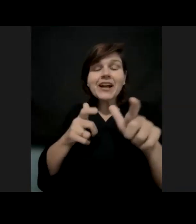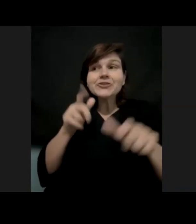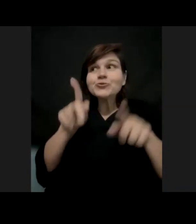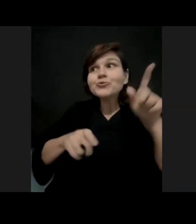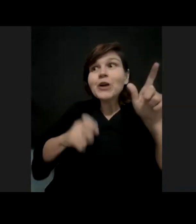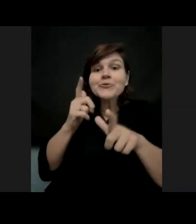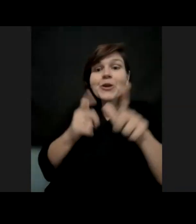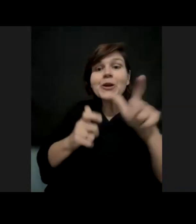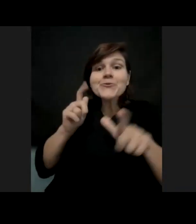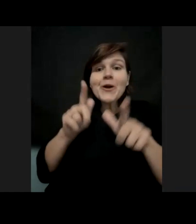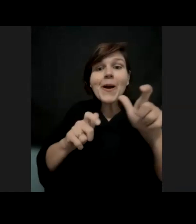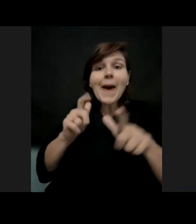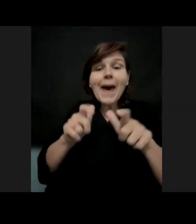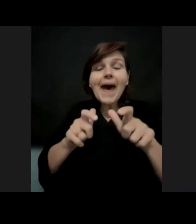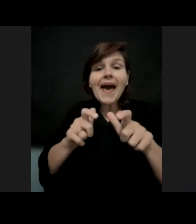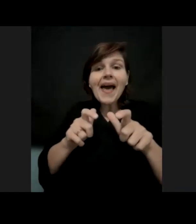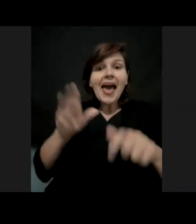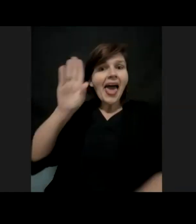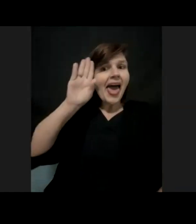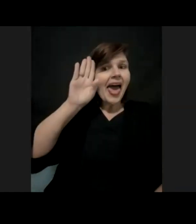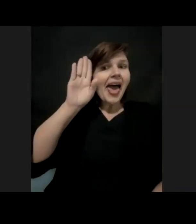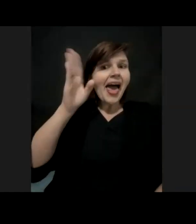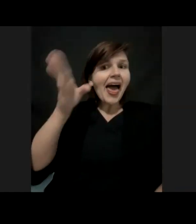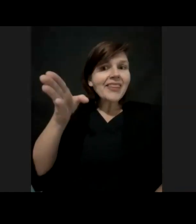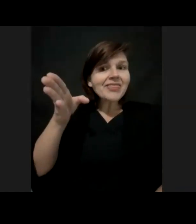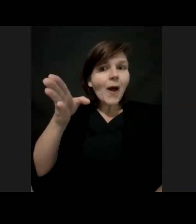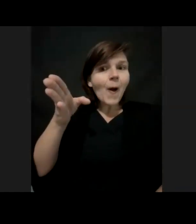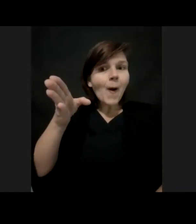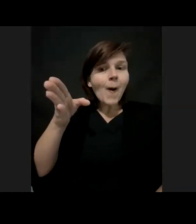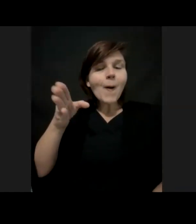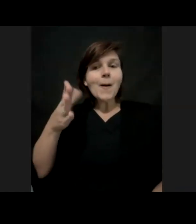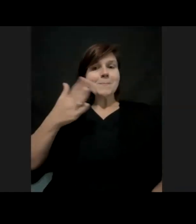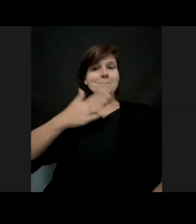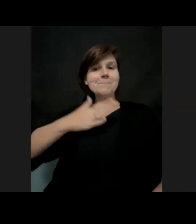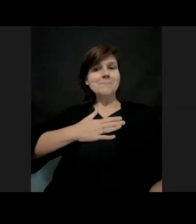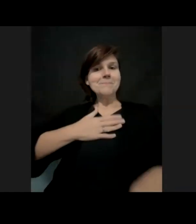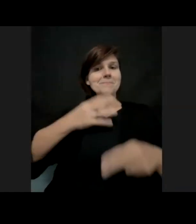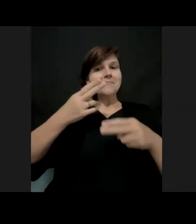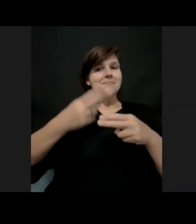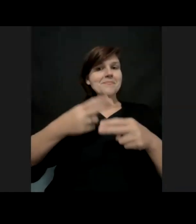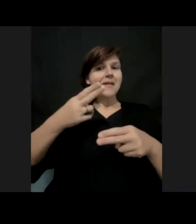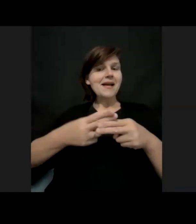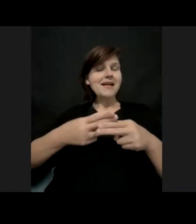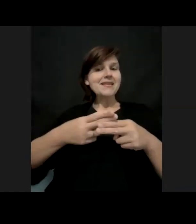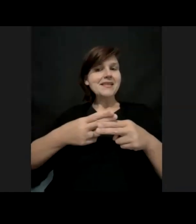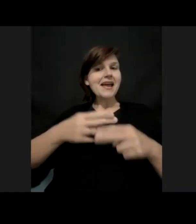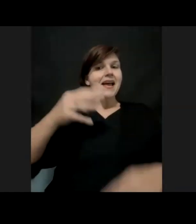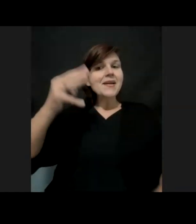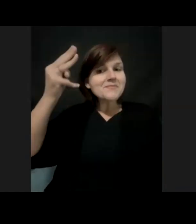“Hello, Mr. Socks, my name is Marvin and these are my friends, Callie and Fabby.